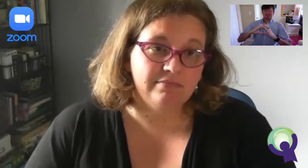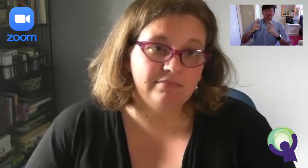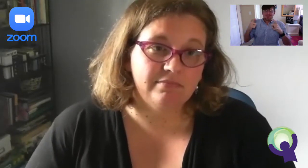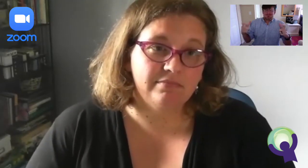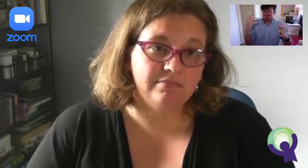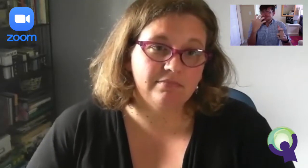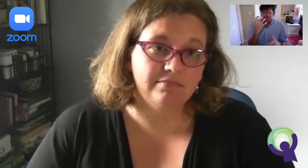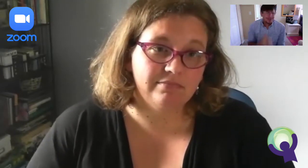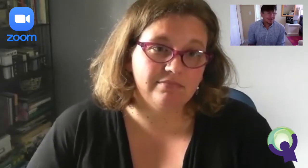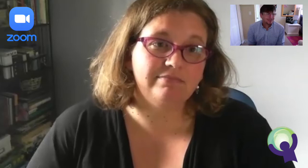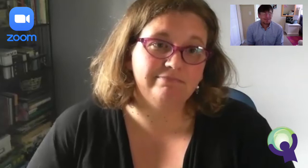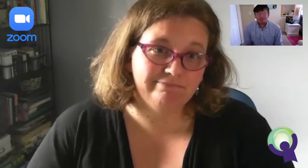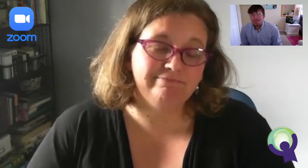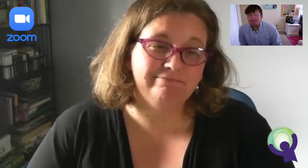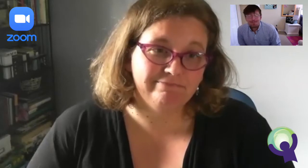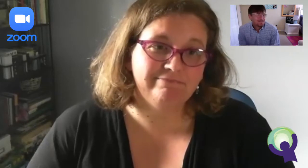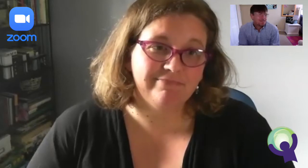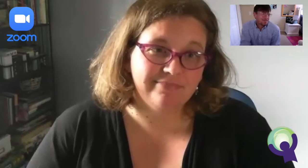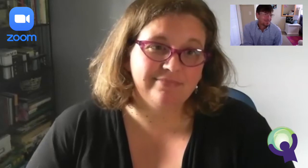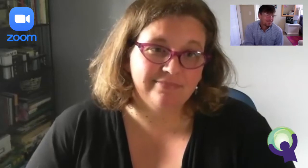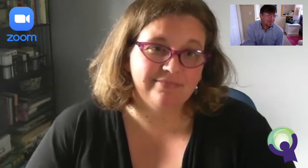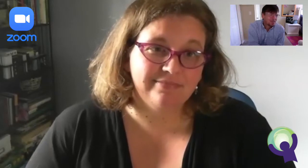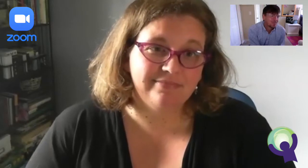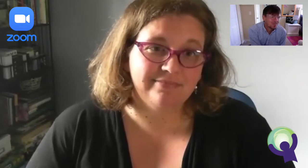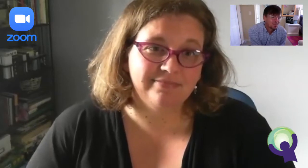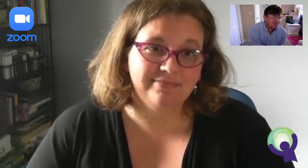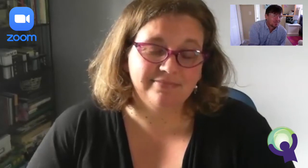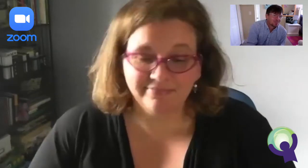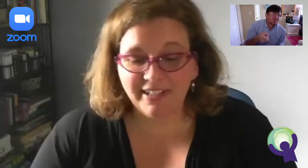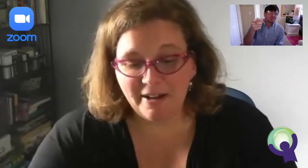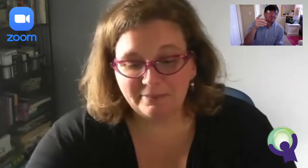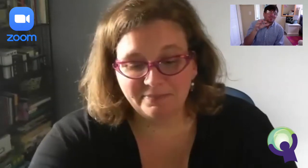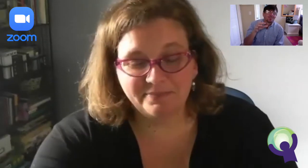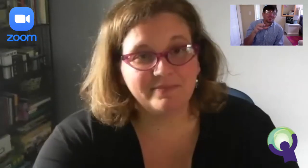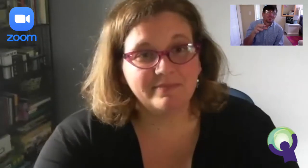boundaries that can be tough